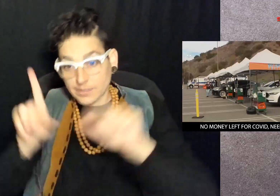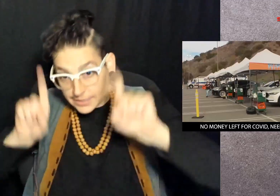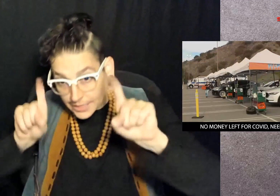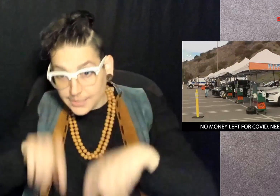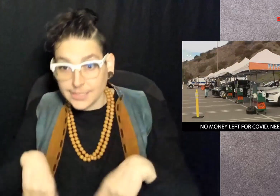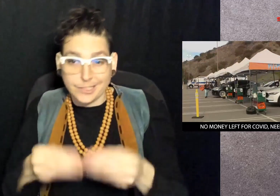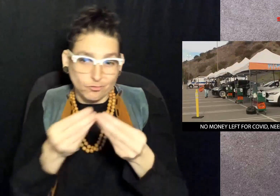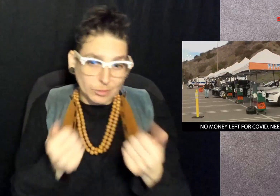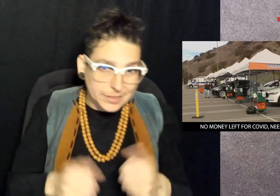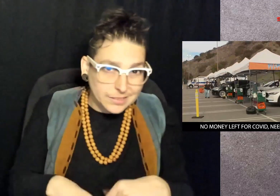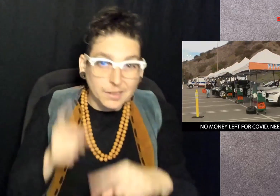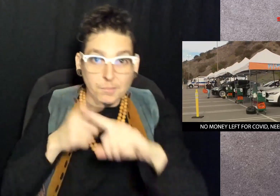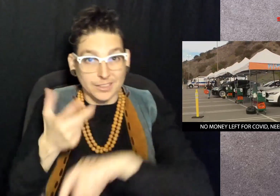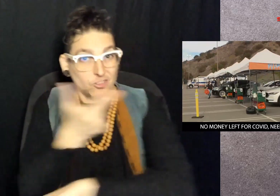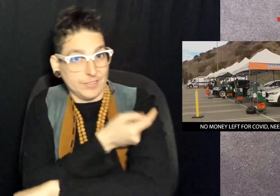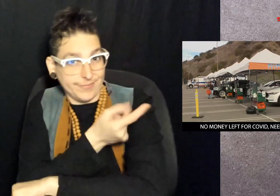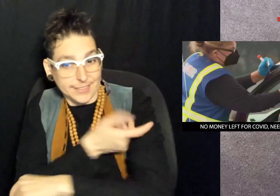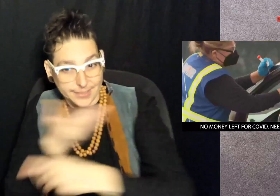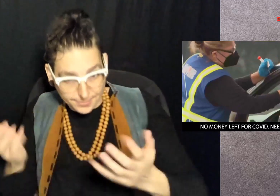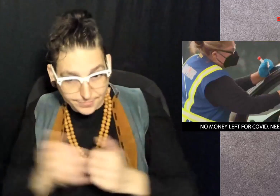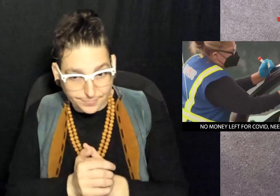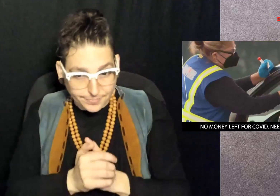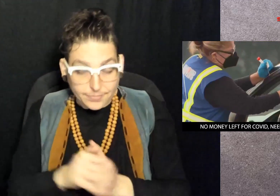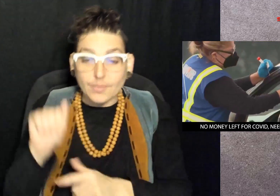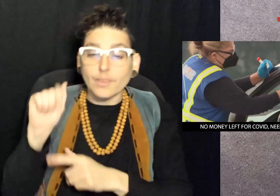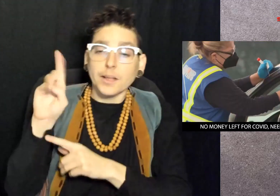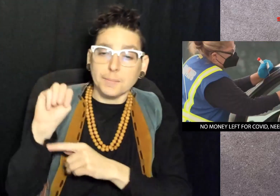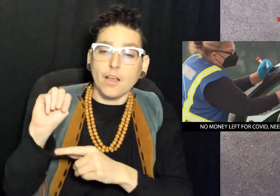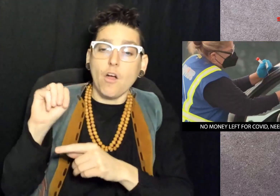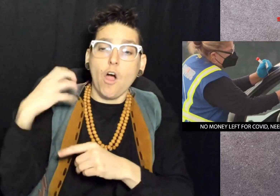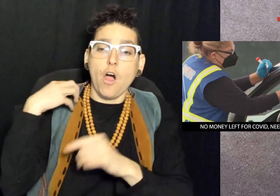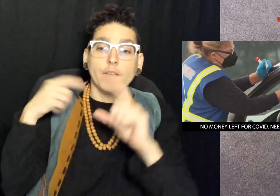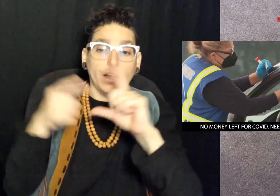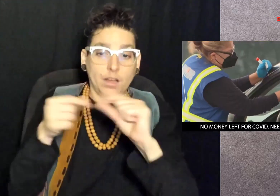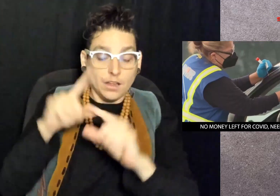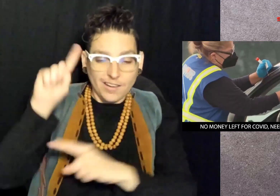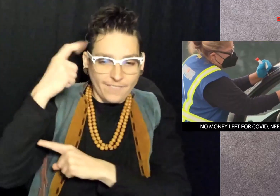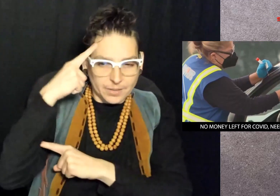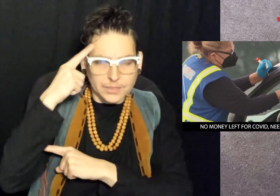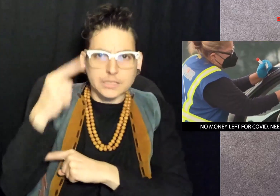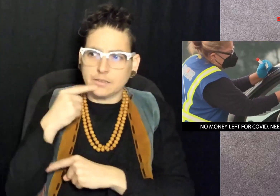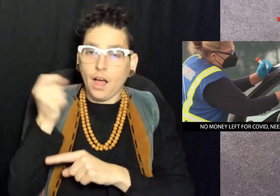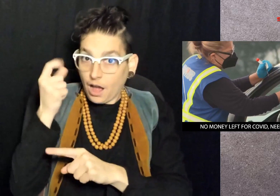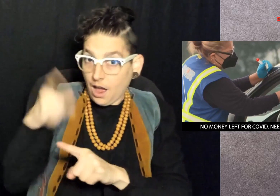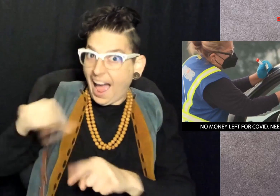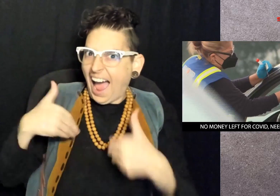additional funding the administration says it cannot afford Covid 19 testing treatment